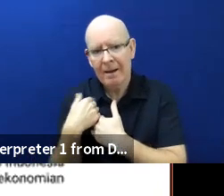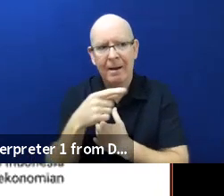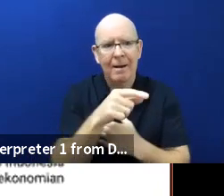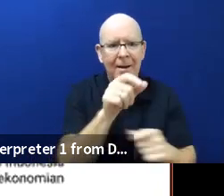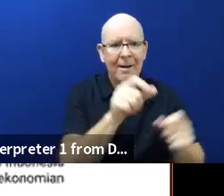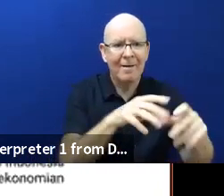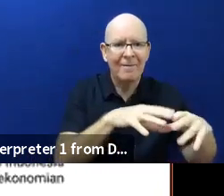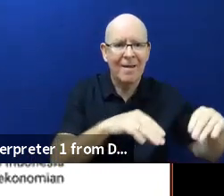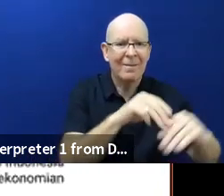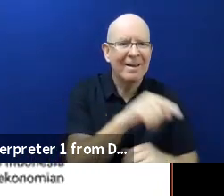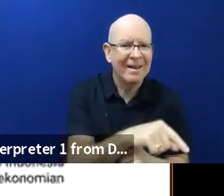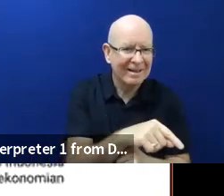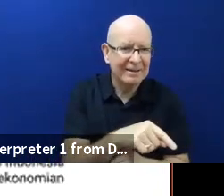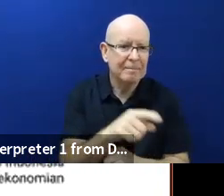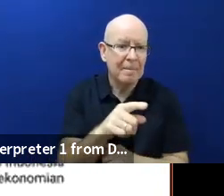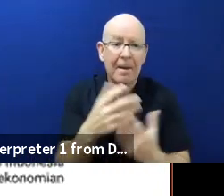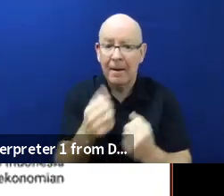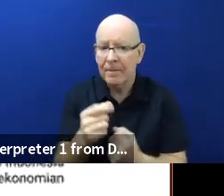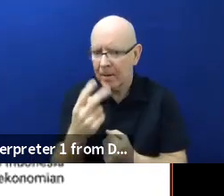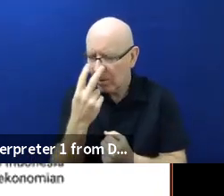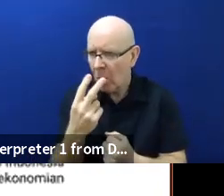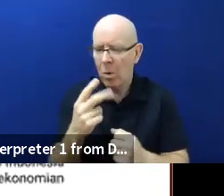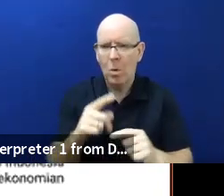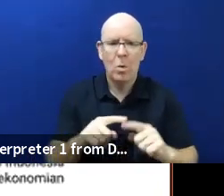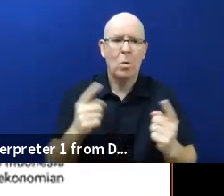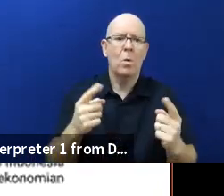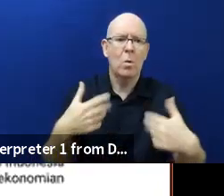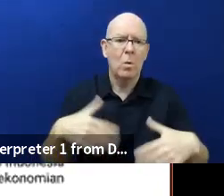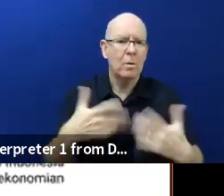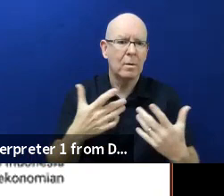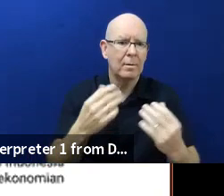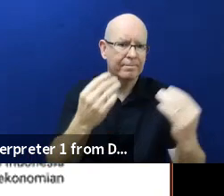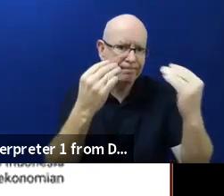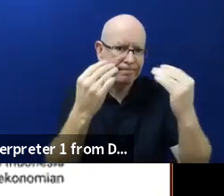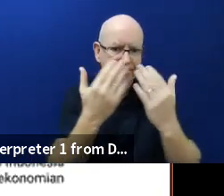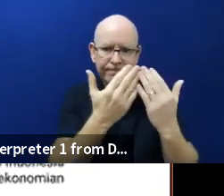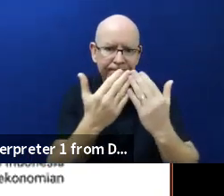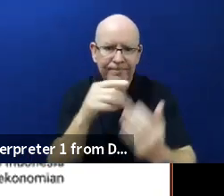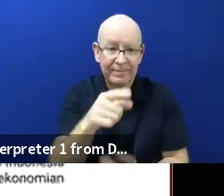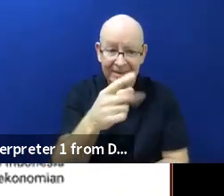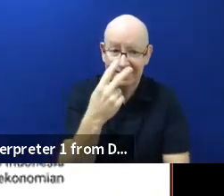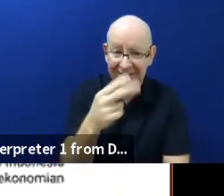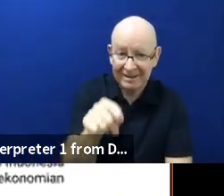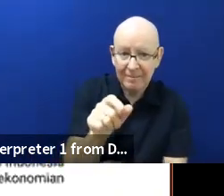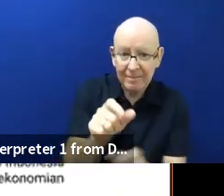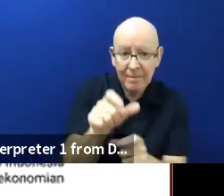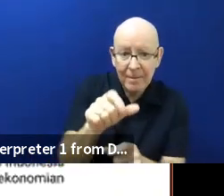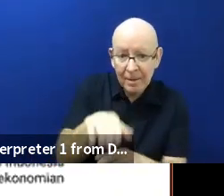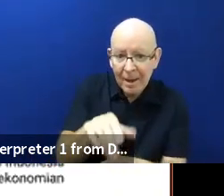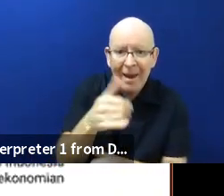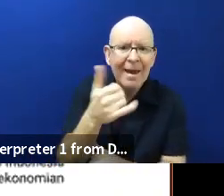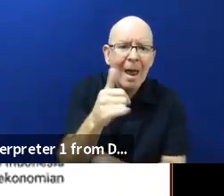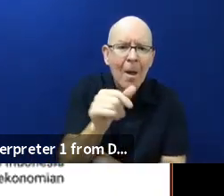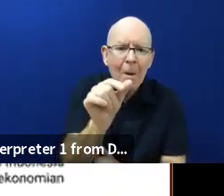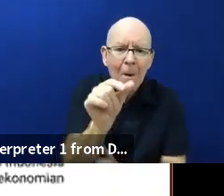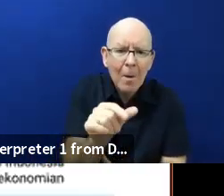and also shows that 40% of those with severe disability, have no schooling altogether.